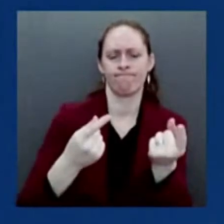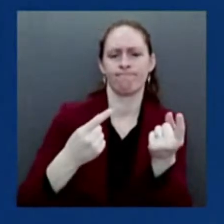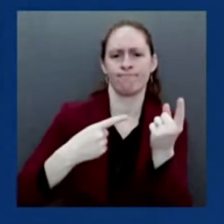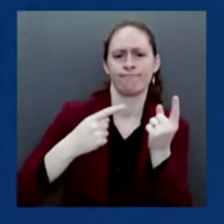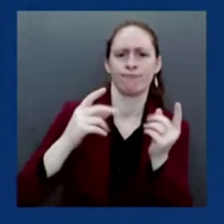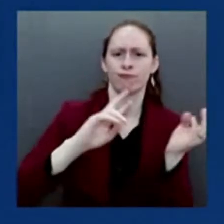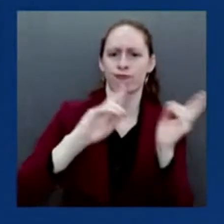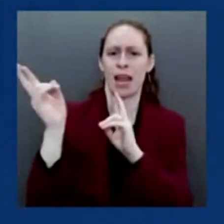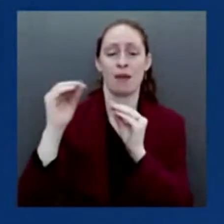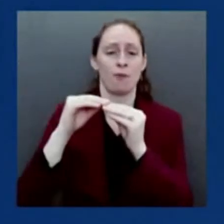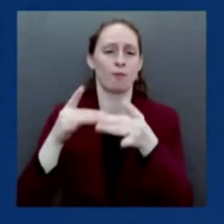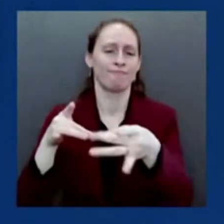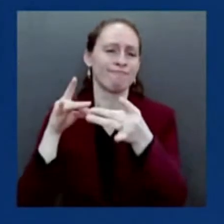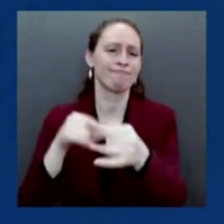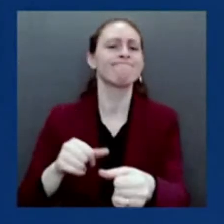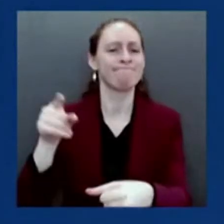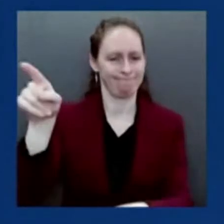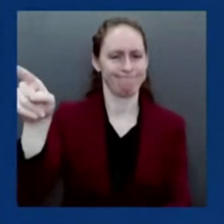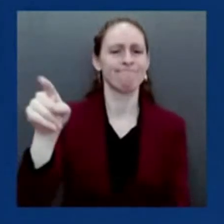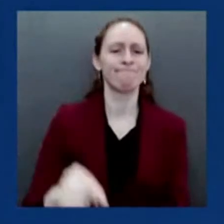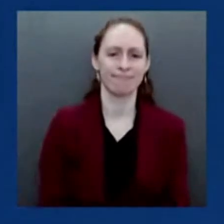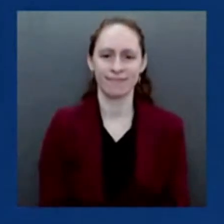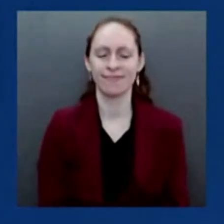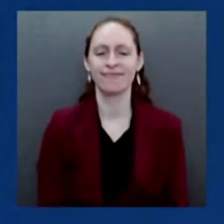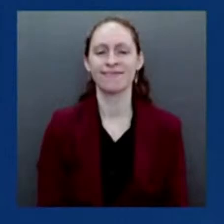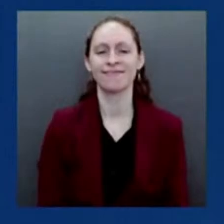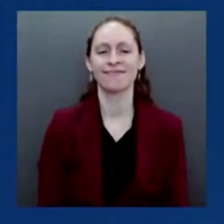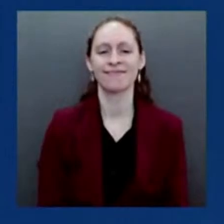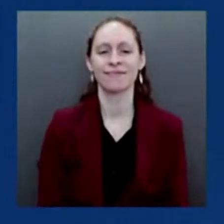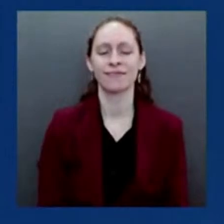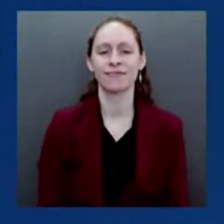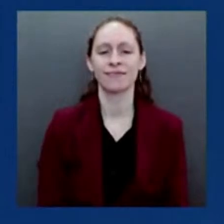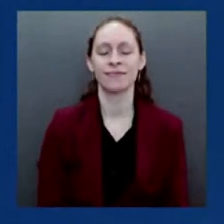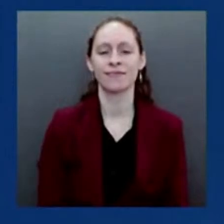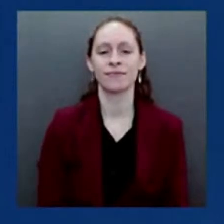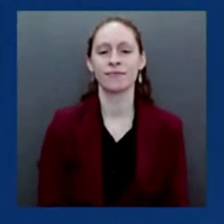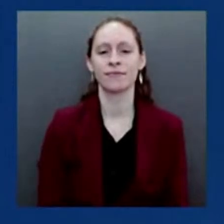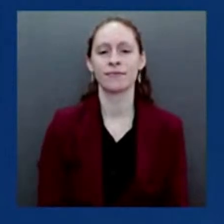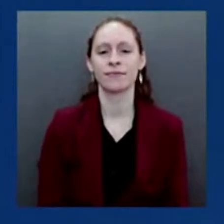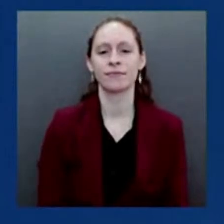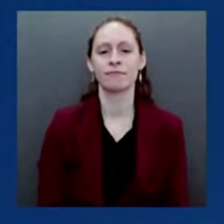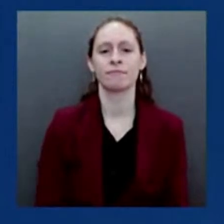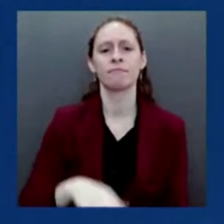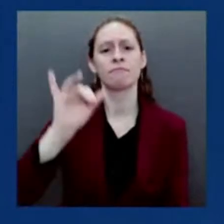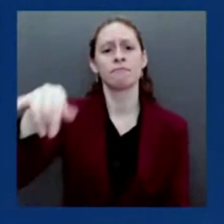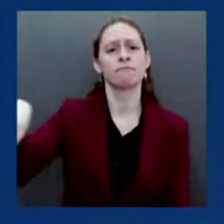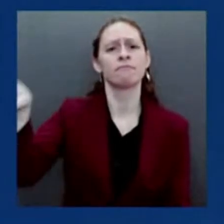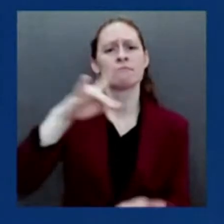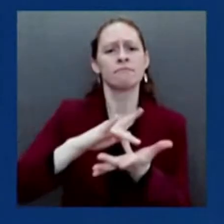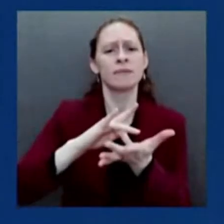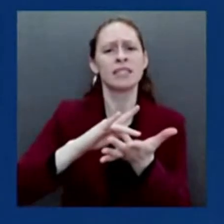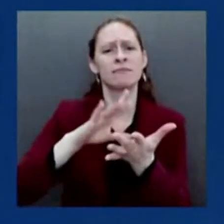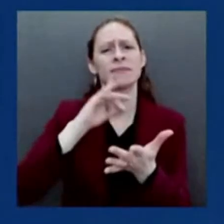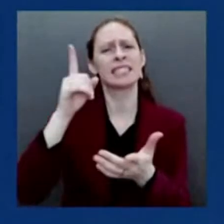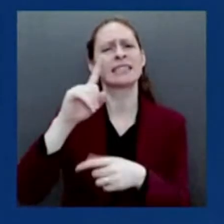INCLUDING THROUGH THE DEFENSE PRODUCTION ACT, IF NEEDED. AS DR. ANTHONY FAUCHI WILL DISCUSS, THESE PILLS ARE MEANT FOR THOSE AT HIGH RISK OF